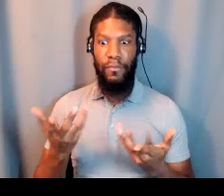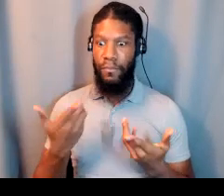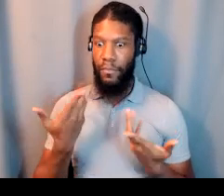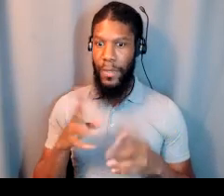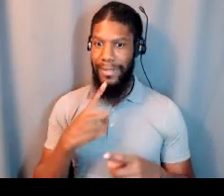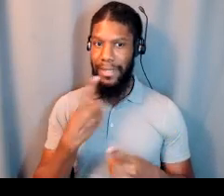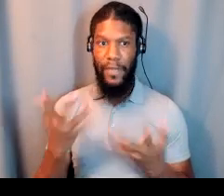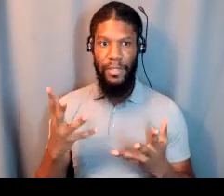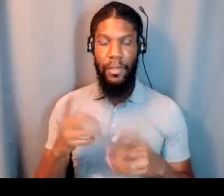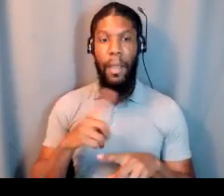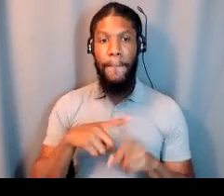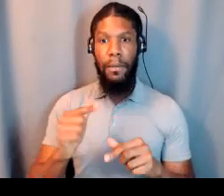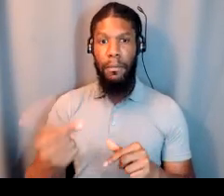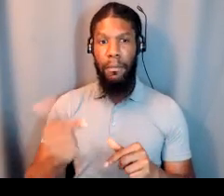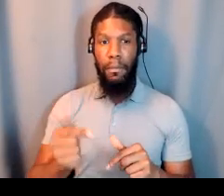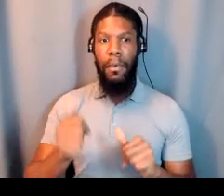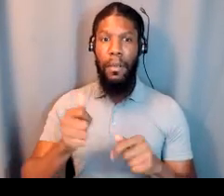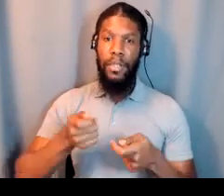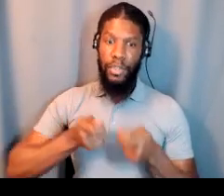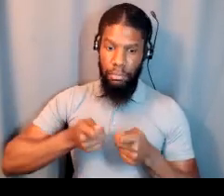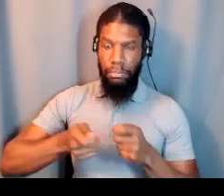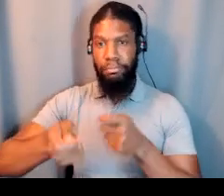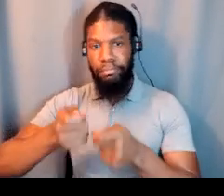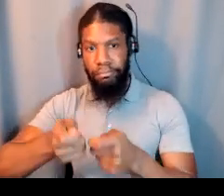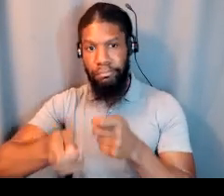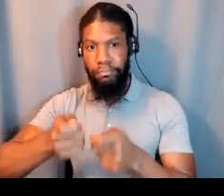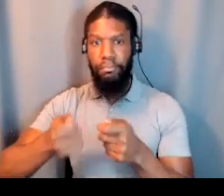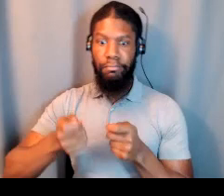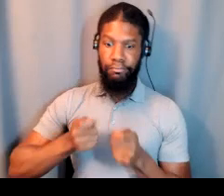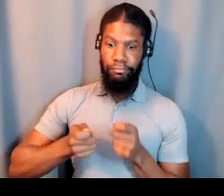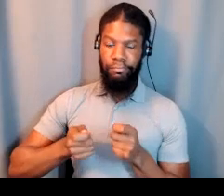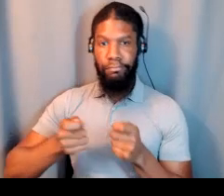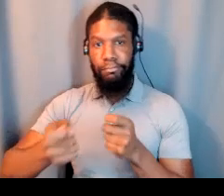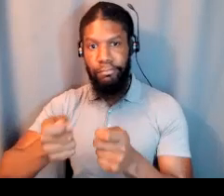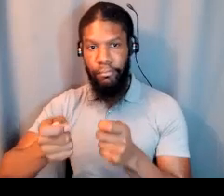as needed until returning feedback to the student. The asynchronous format creates more space